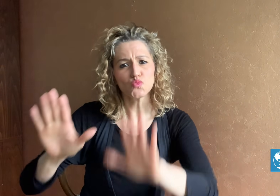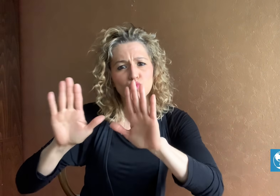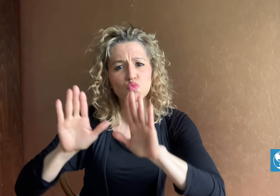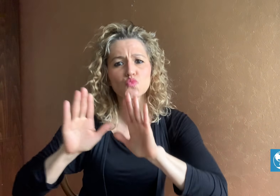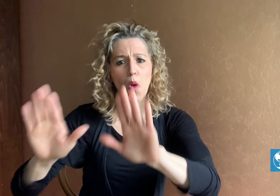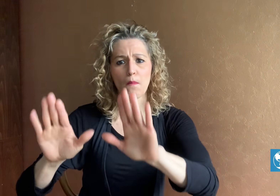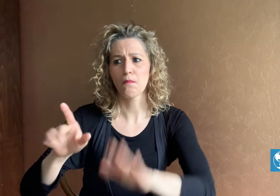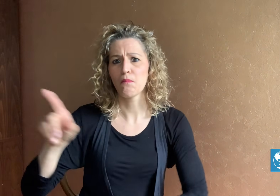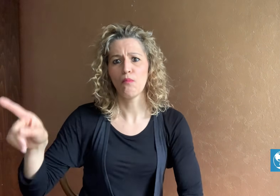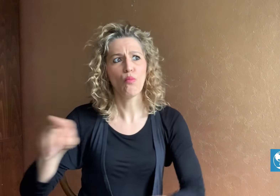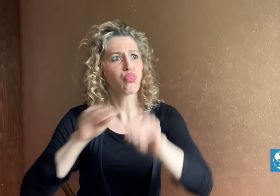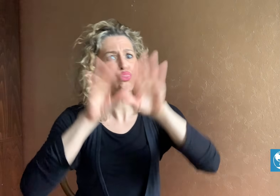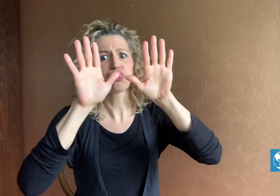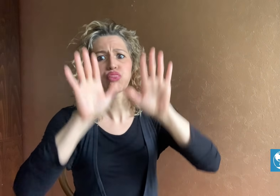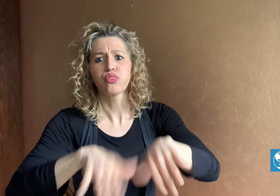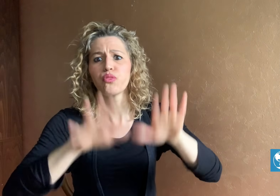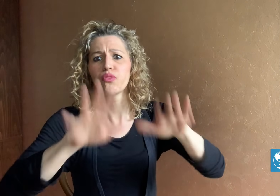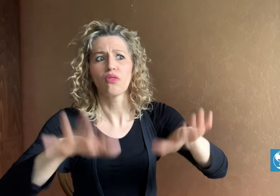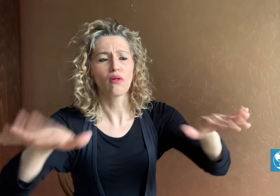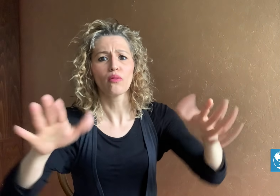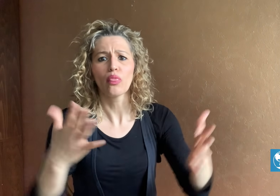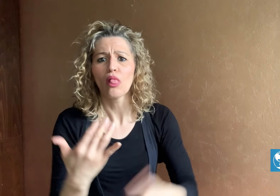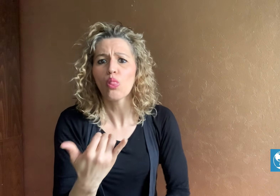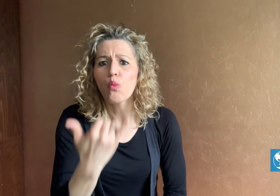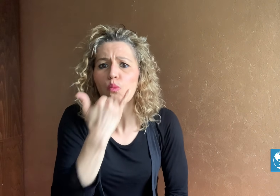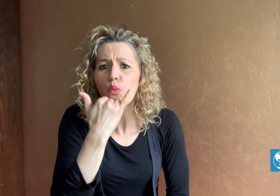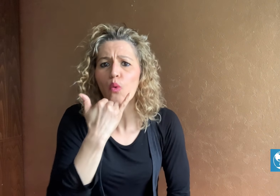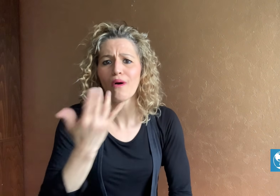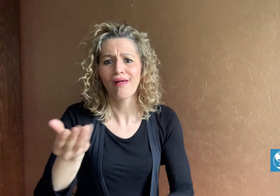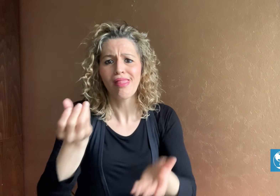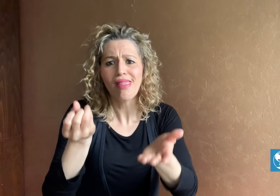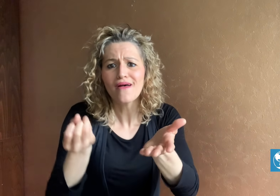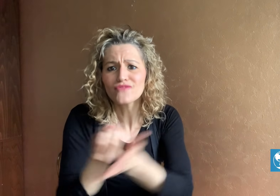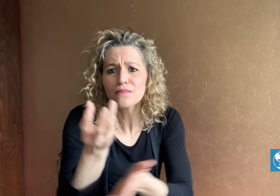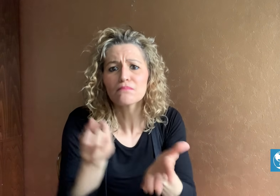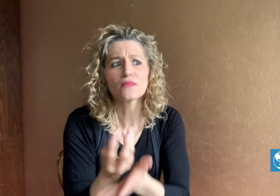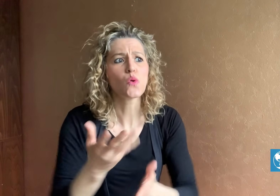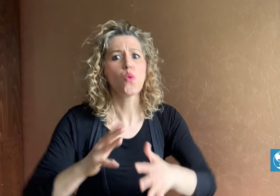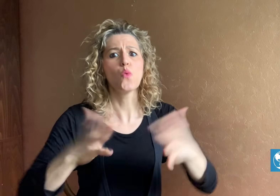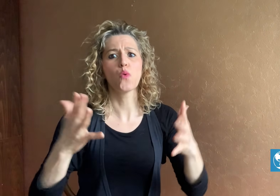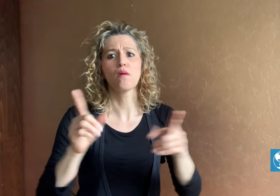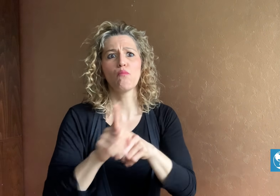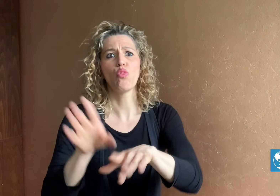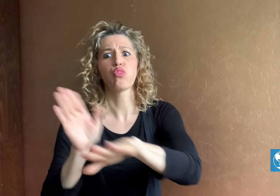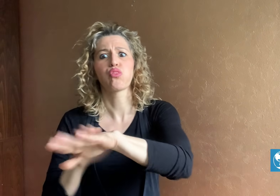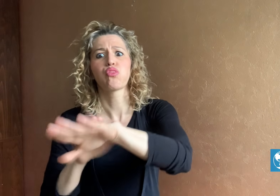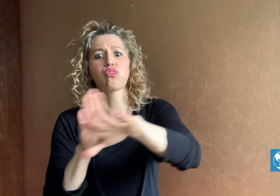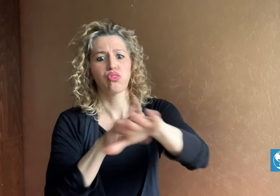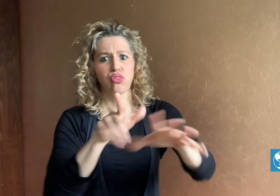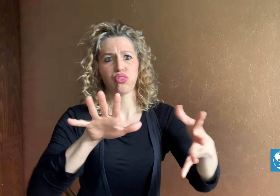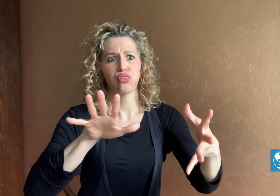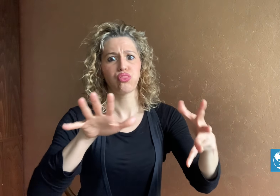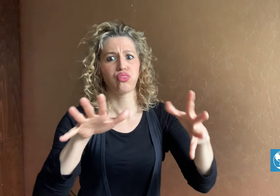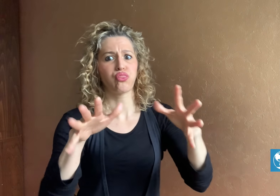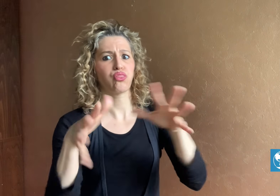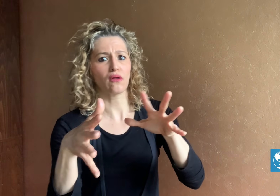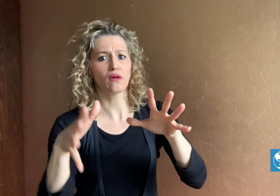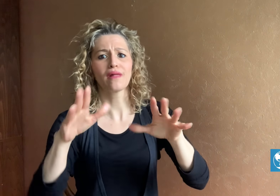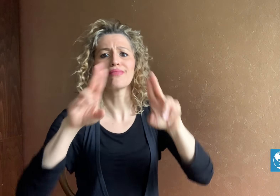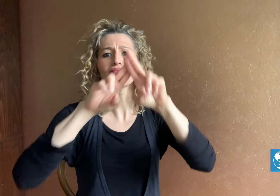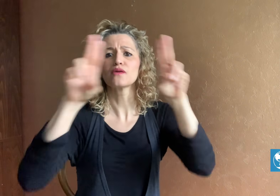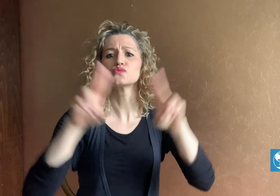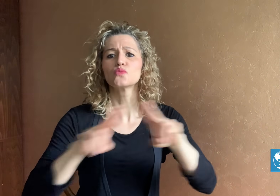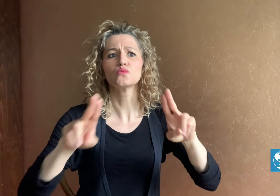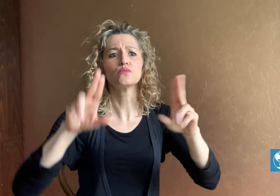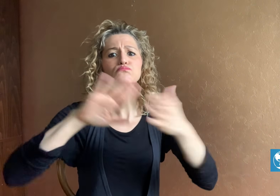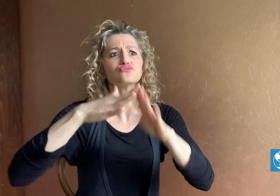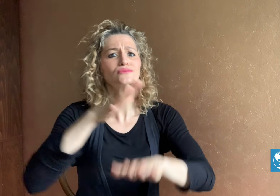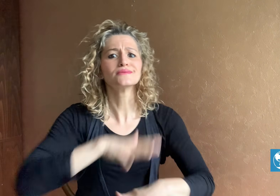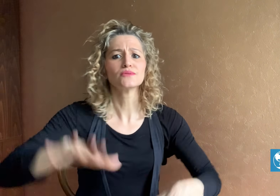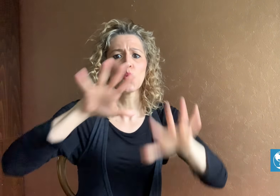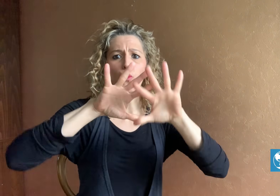or misleading the international community.